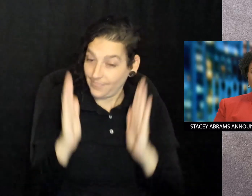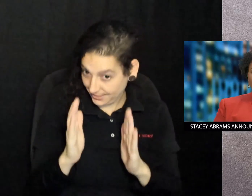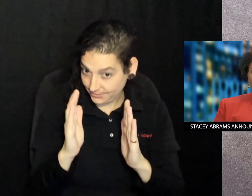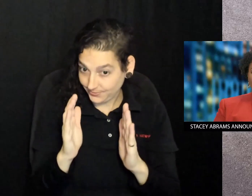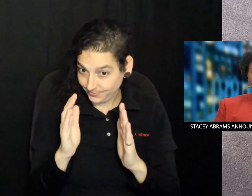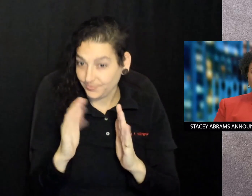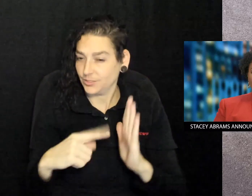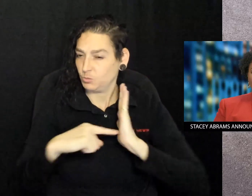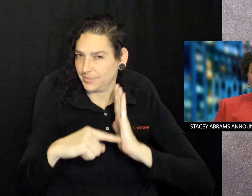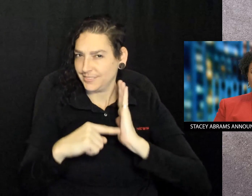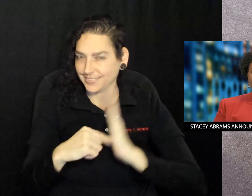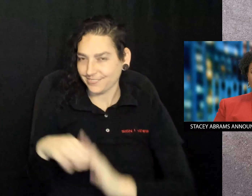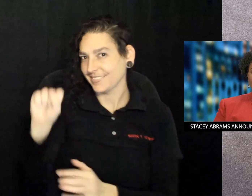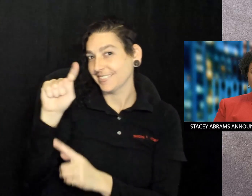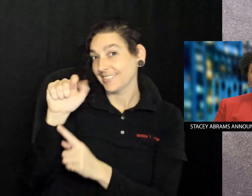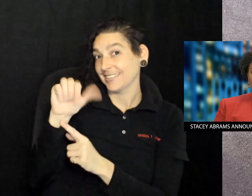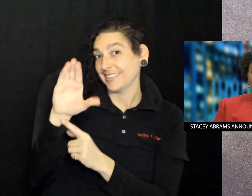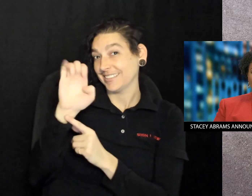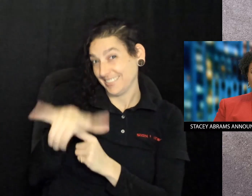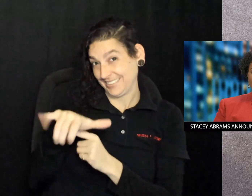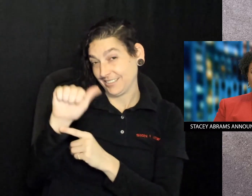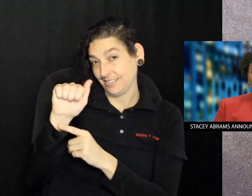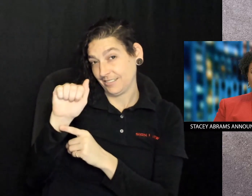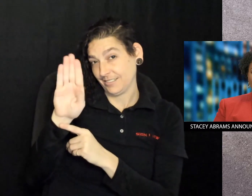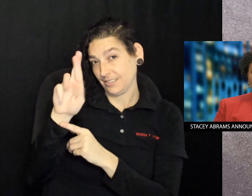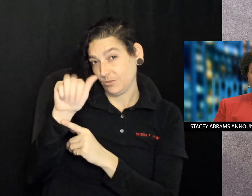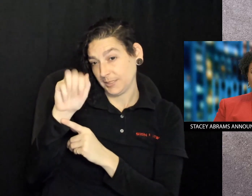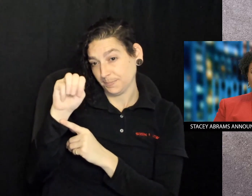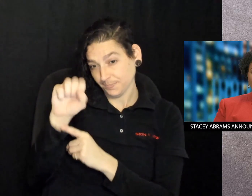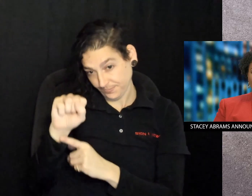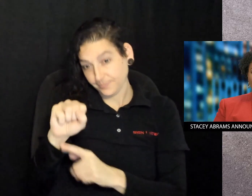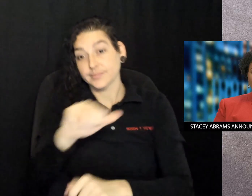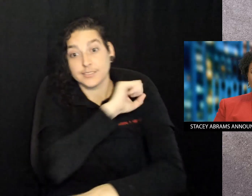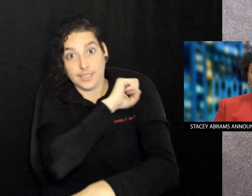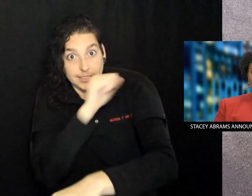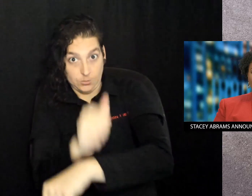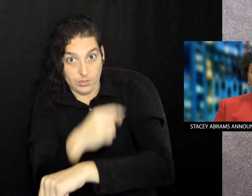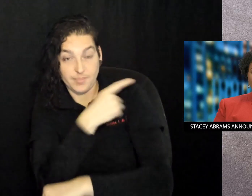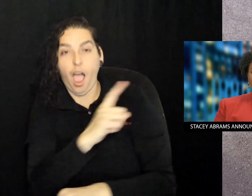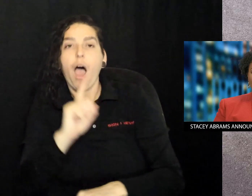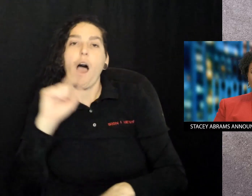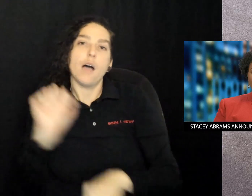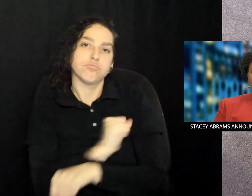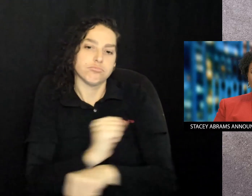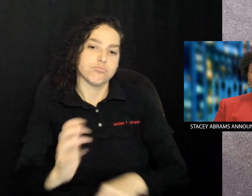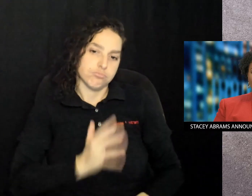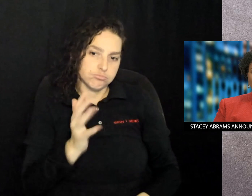voting rights advocate and former member of the Georgia House of Representatives Stacey Abrams